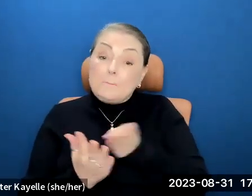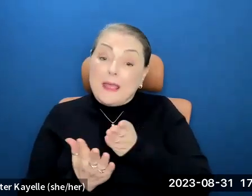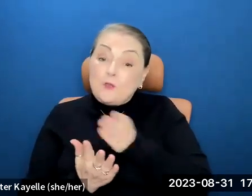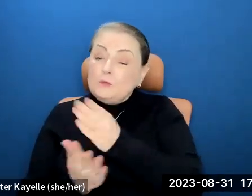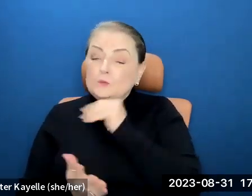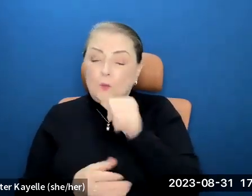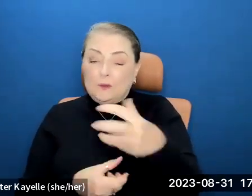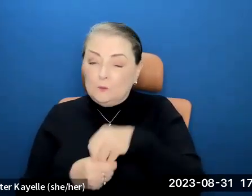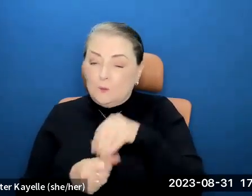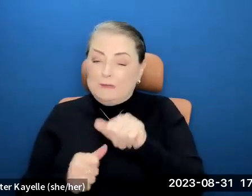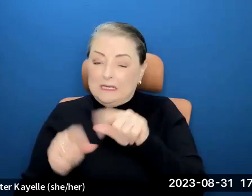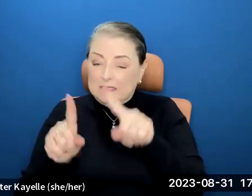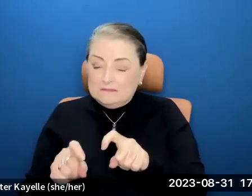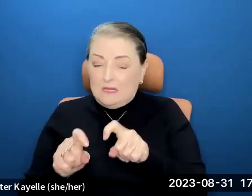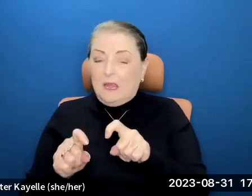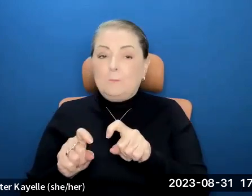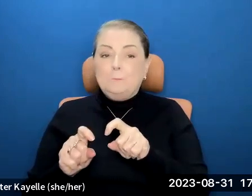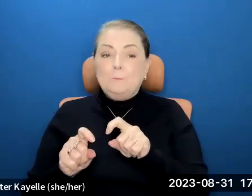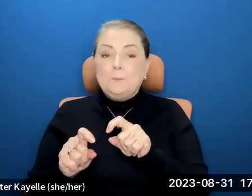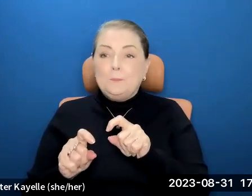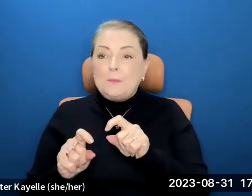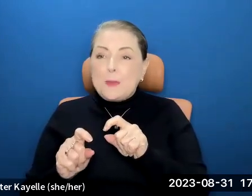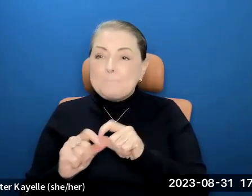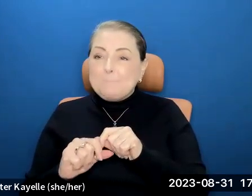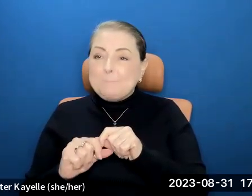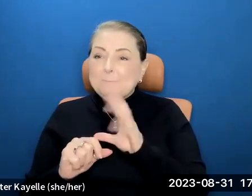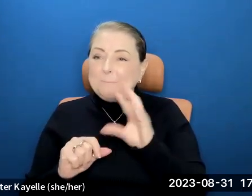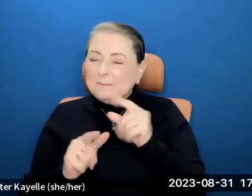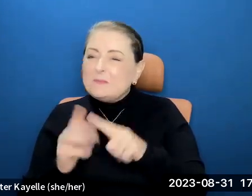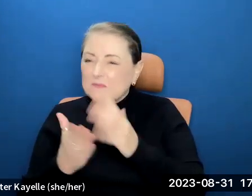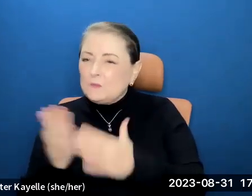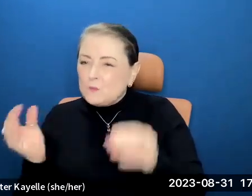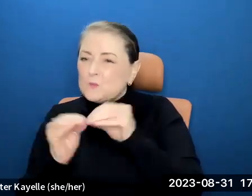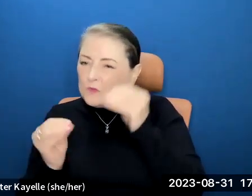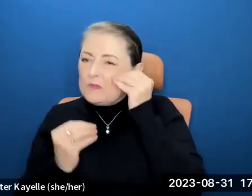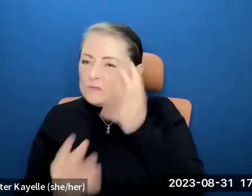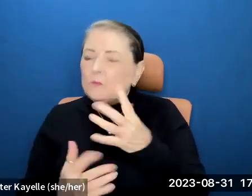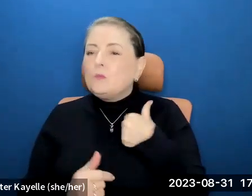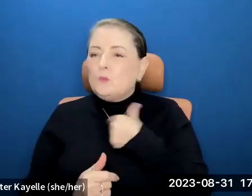don't include an exam um and then there's some more information um we we will get into that